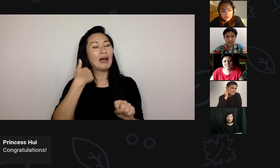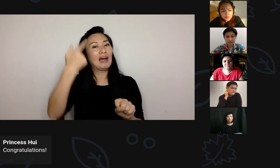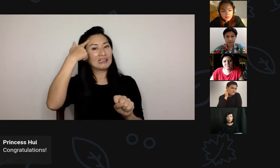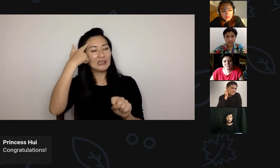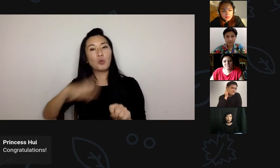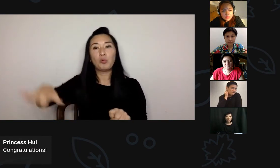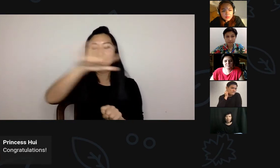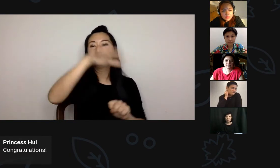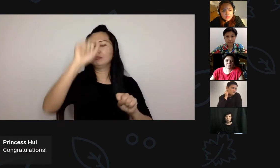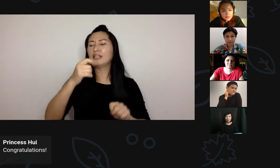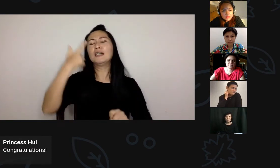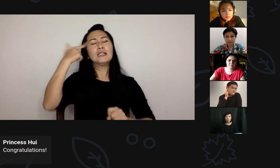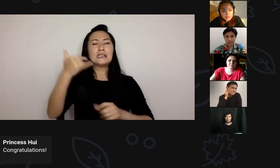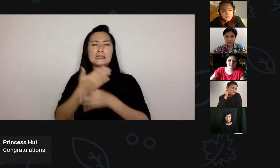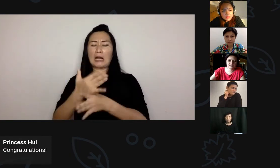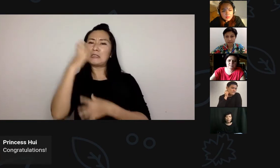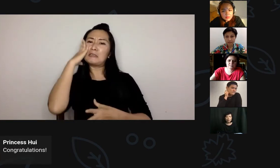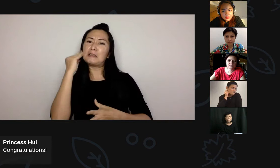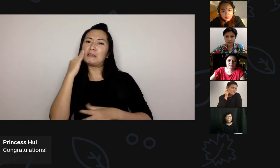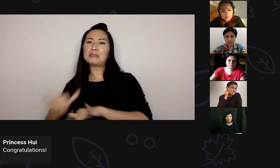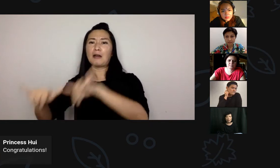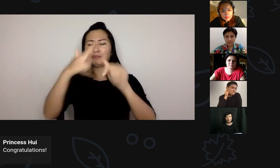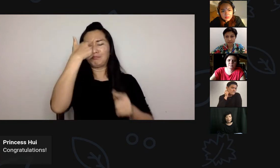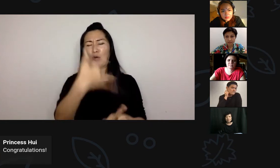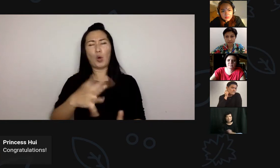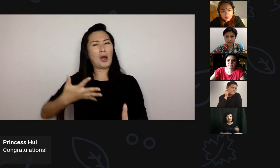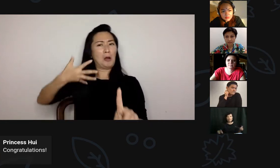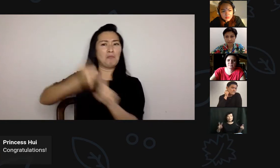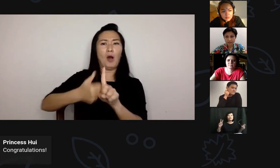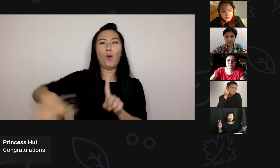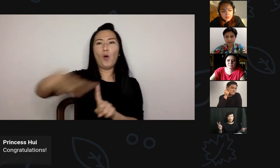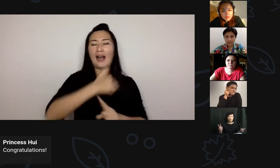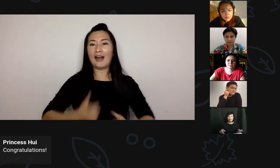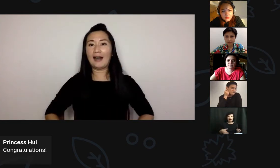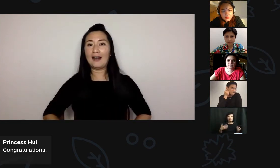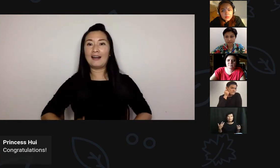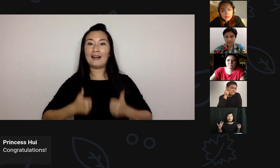I chose COVID because I think this is like the trend everybody